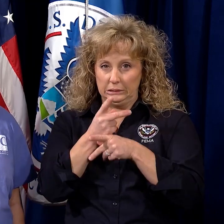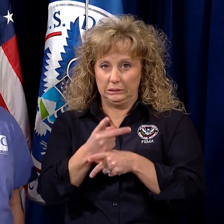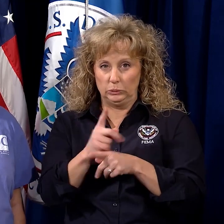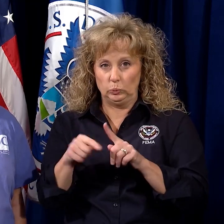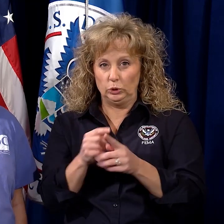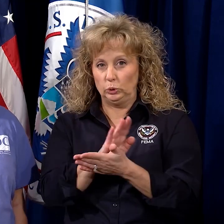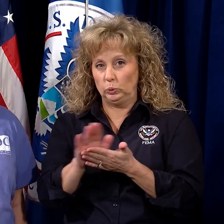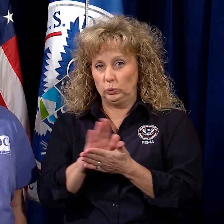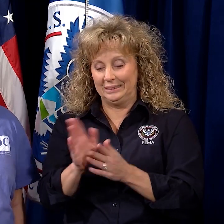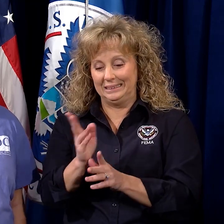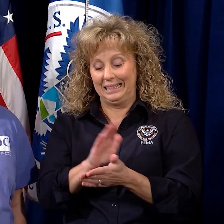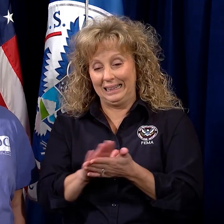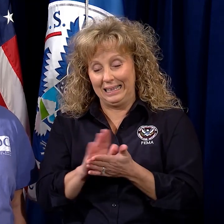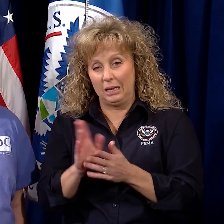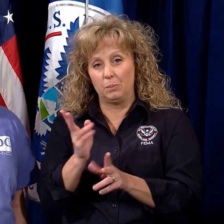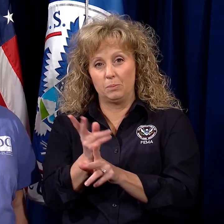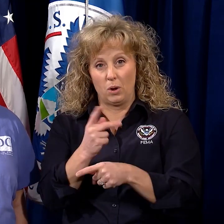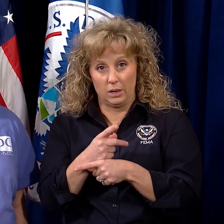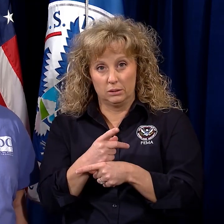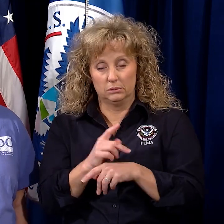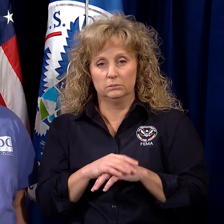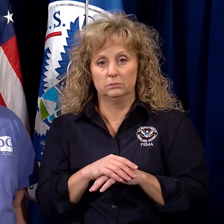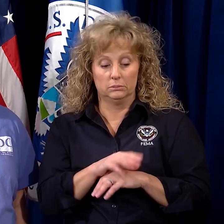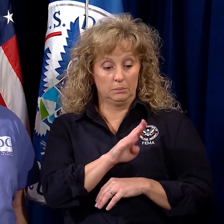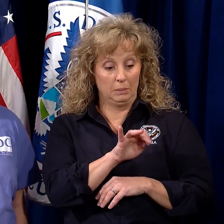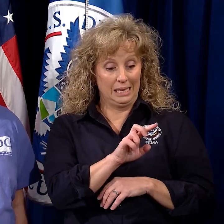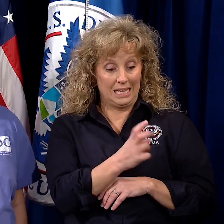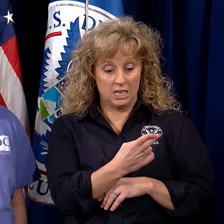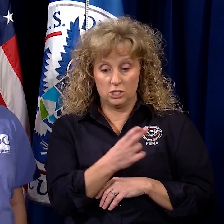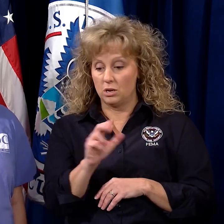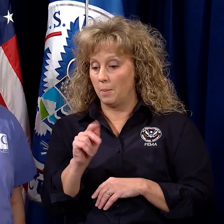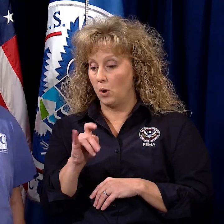Never mix bleach with ammonia or other cleaners.